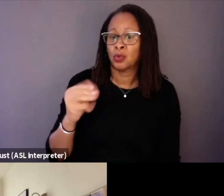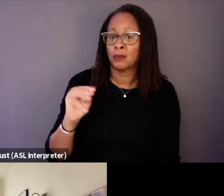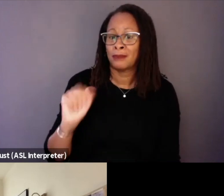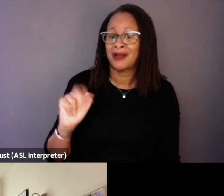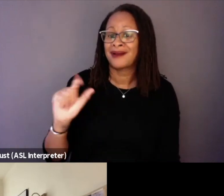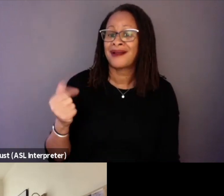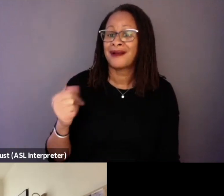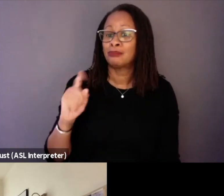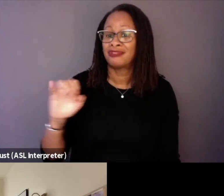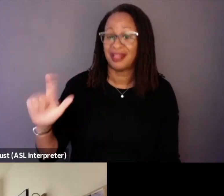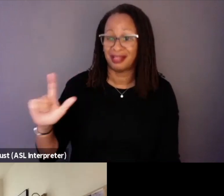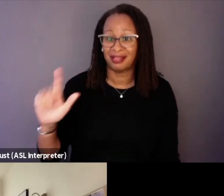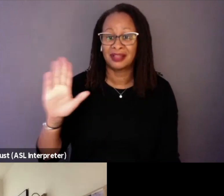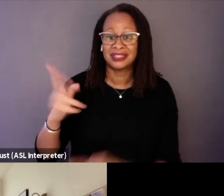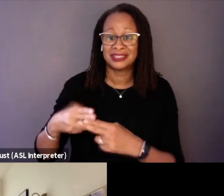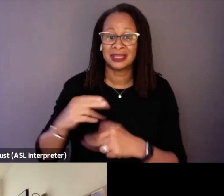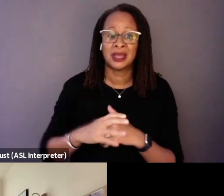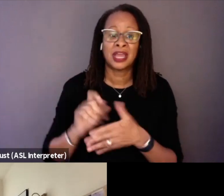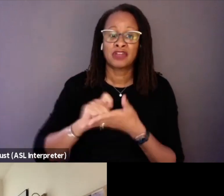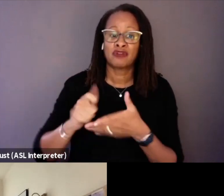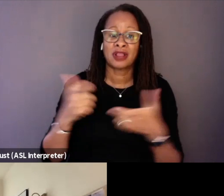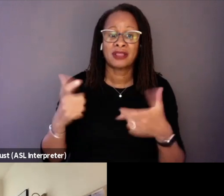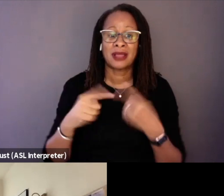He wrote a lot about nomadic cinema.